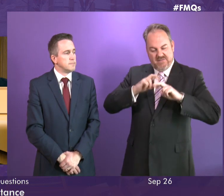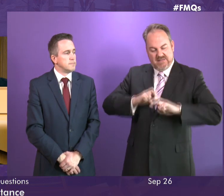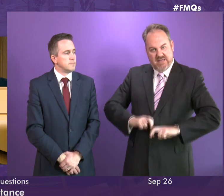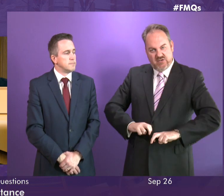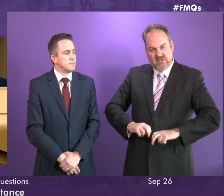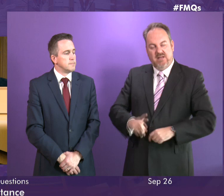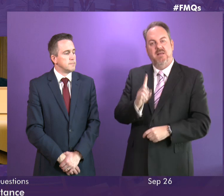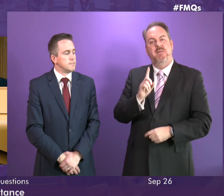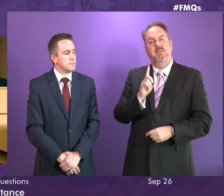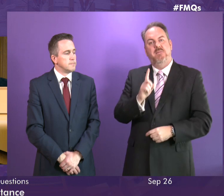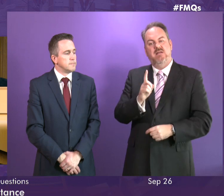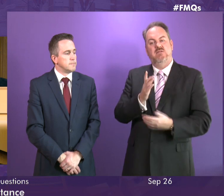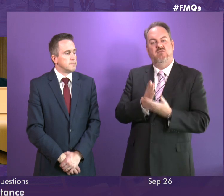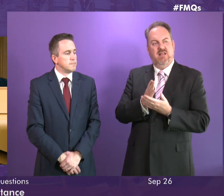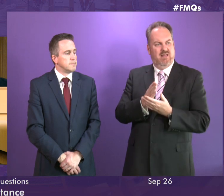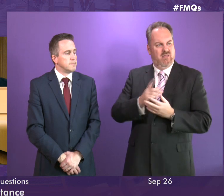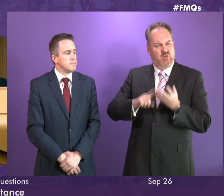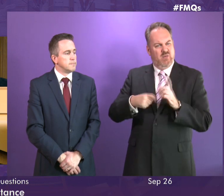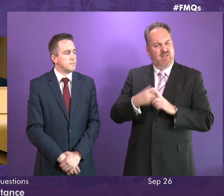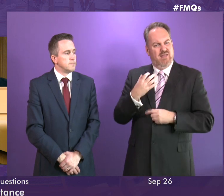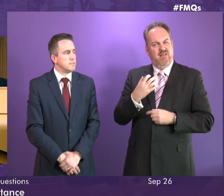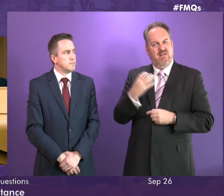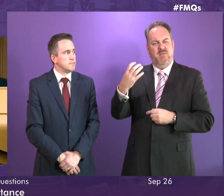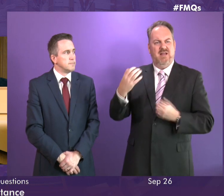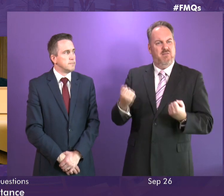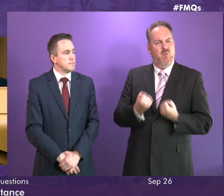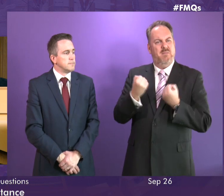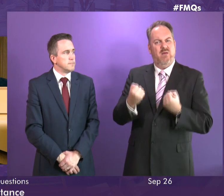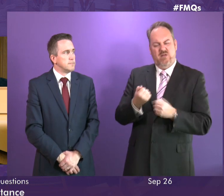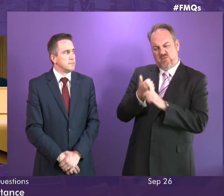Kingdom and Scottish Governments, within the scope of their powers, to do more to support